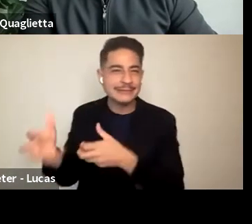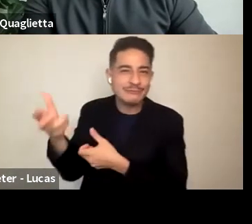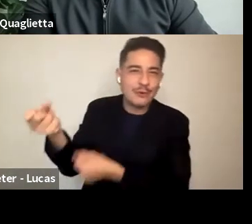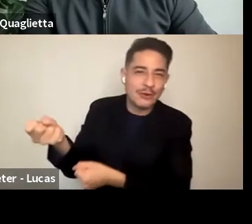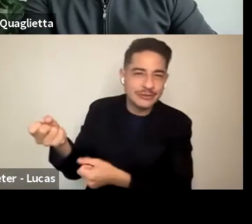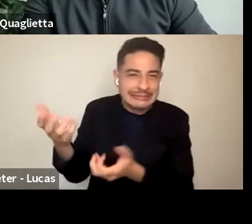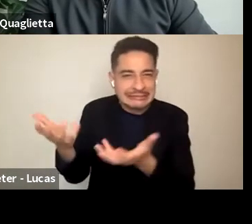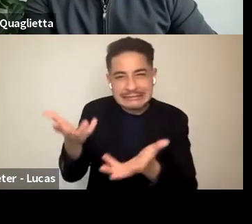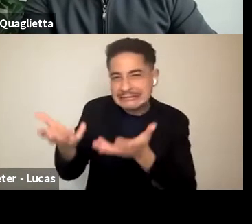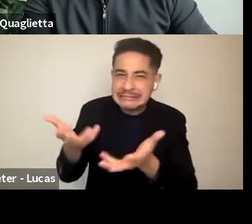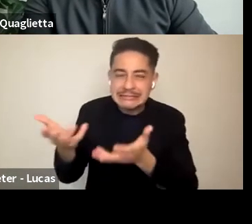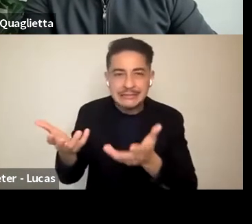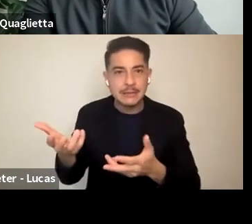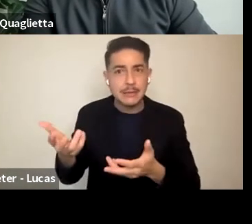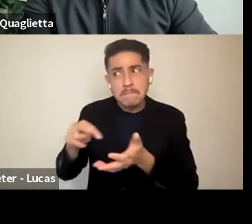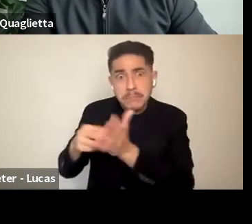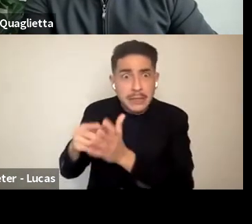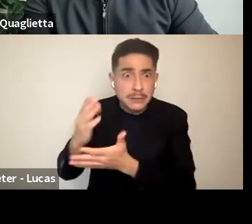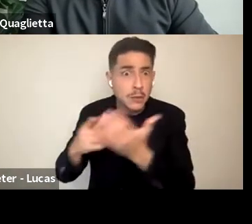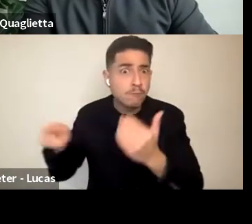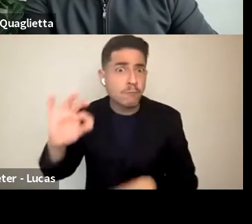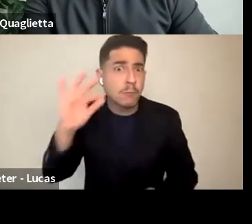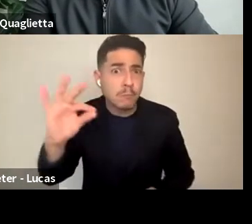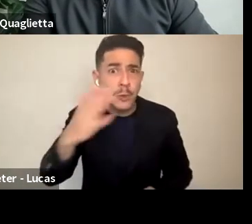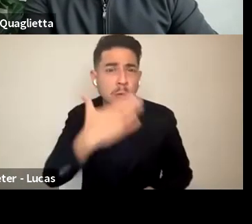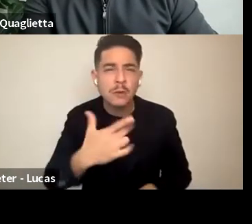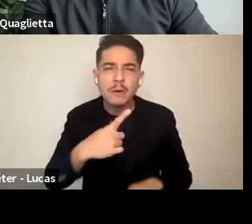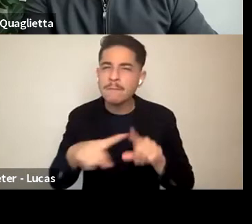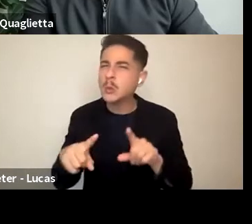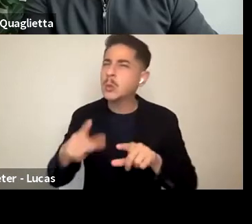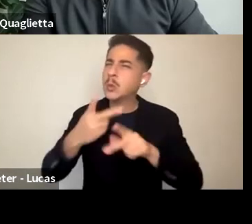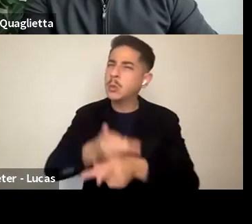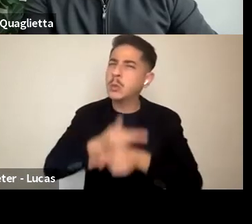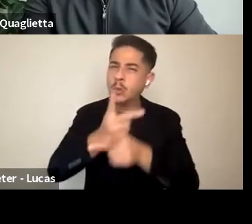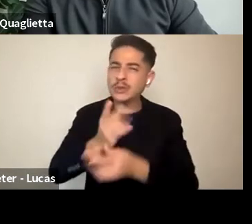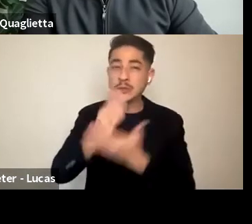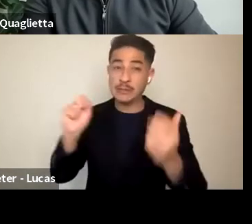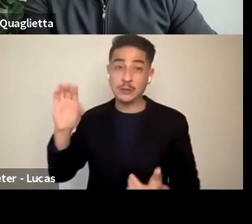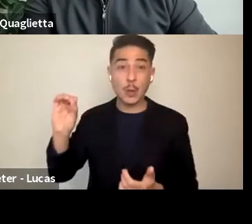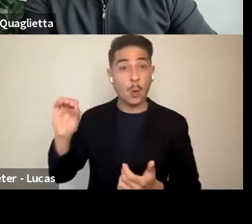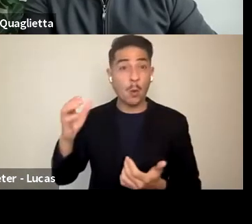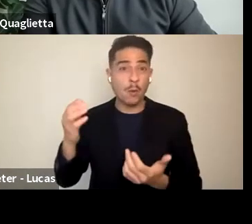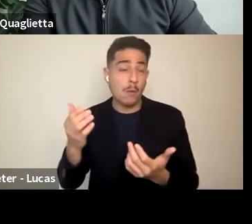know wouldn't be good for something like this. But there's a lot of SEO out there that it's easy for anyone to say they can do.